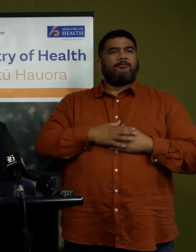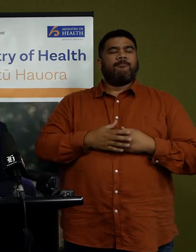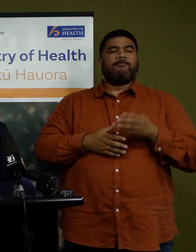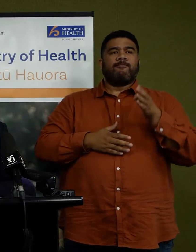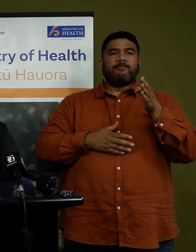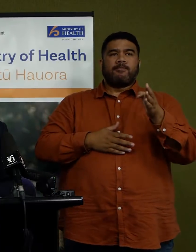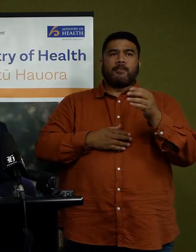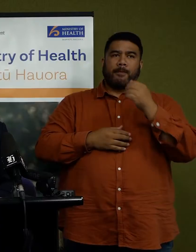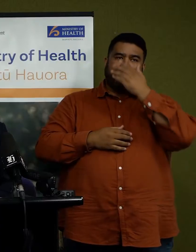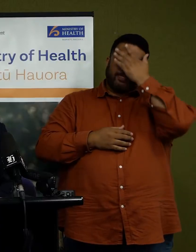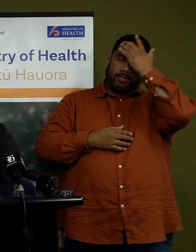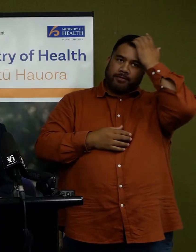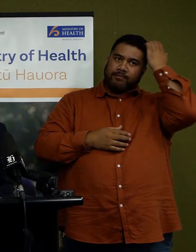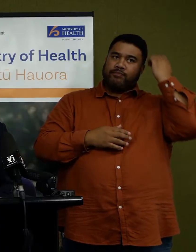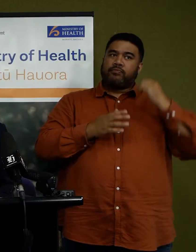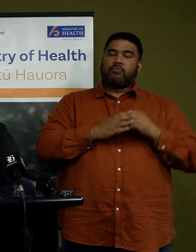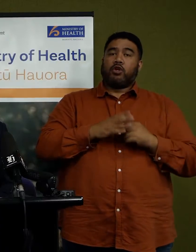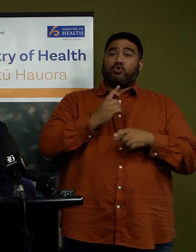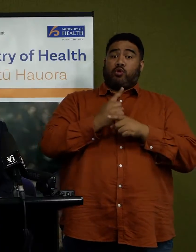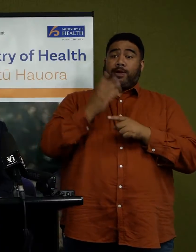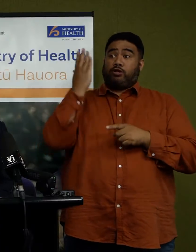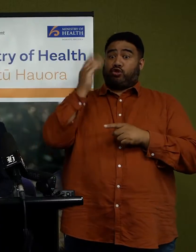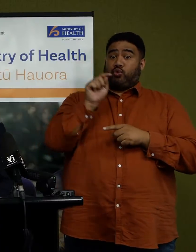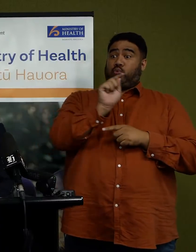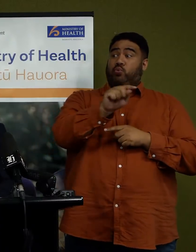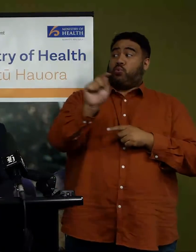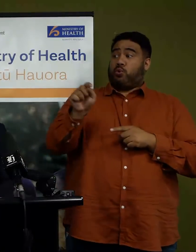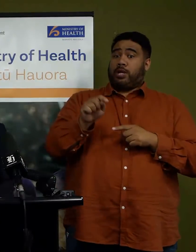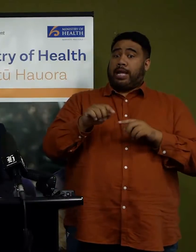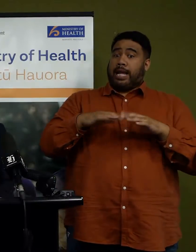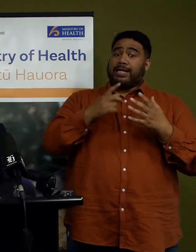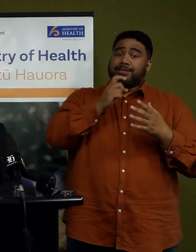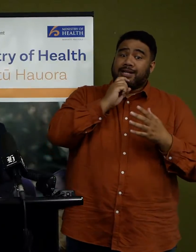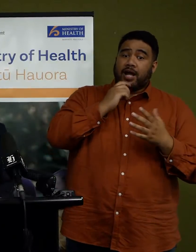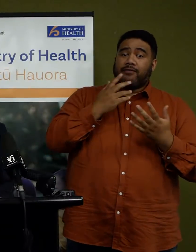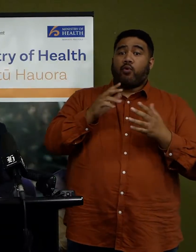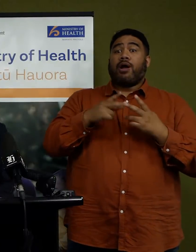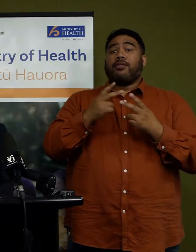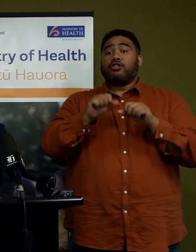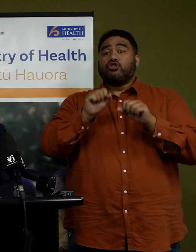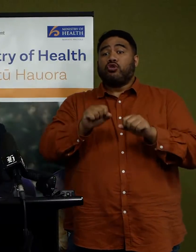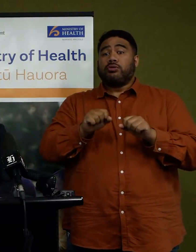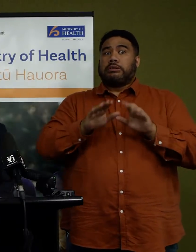between teachers, ,, other peoples ?? No, just to reiterate, the children